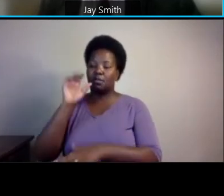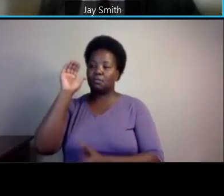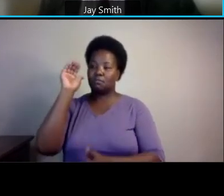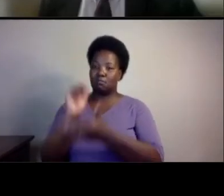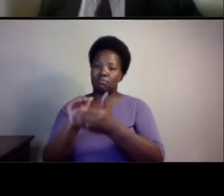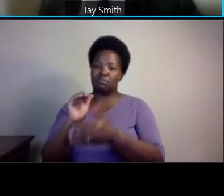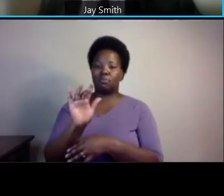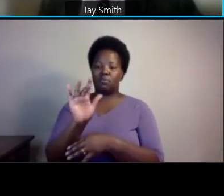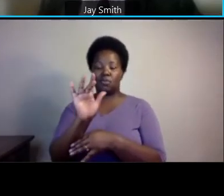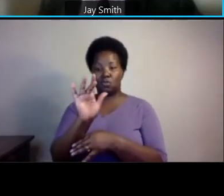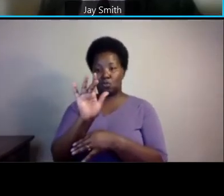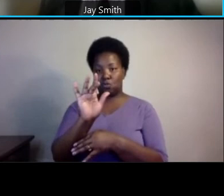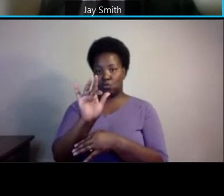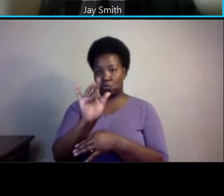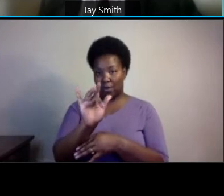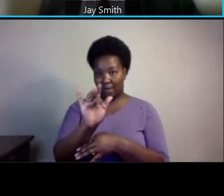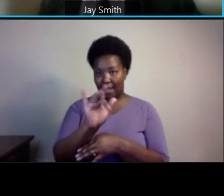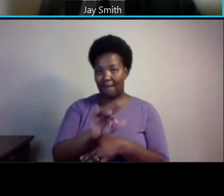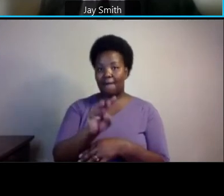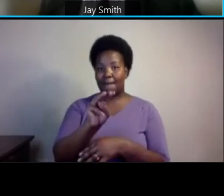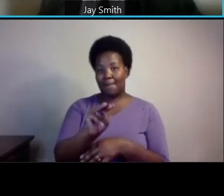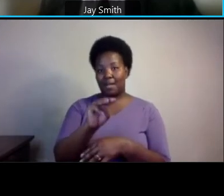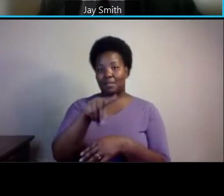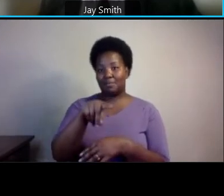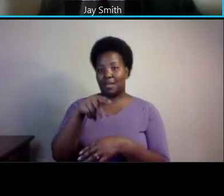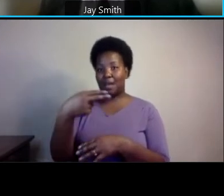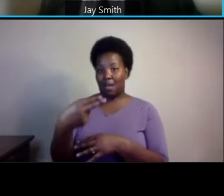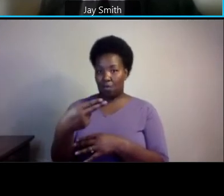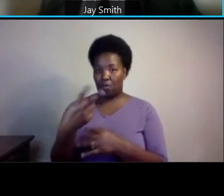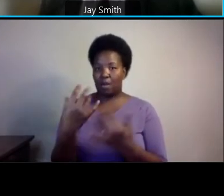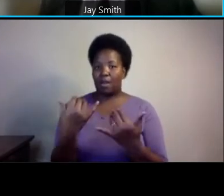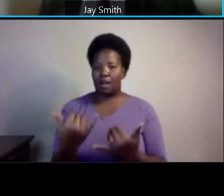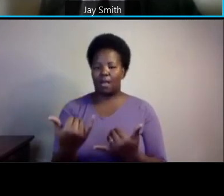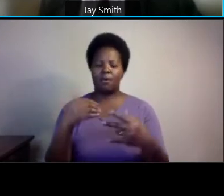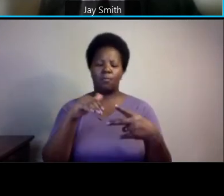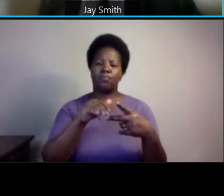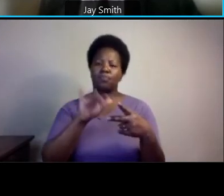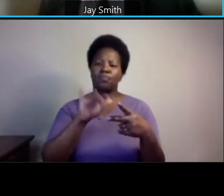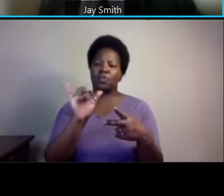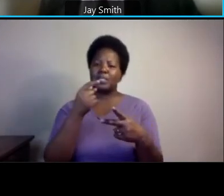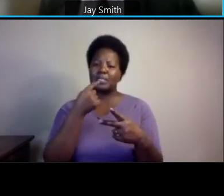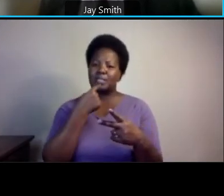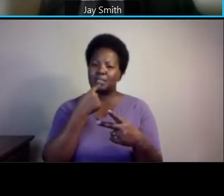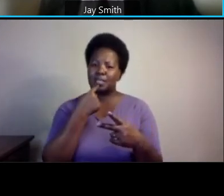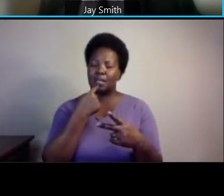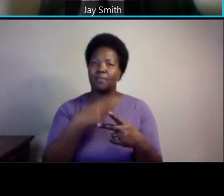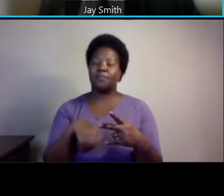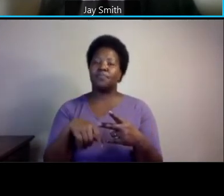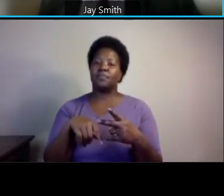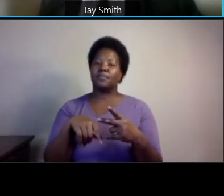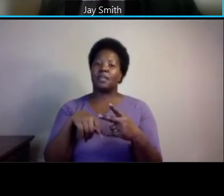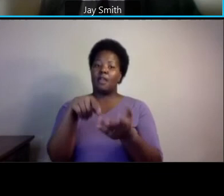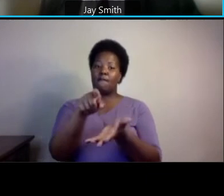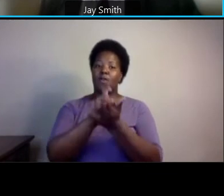there's as far as speed enforcement there's a stop light camera enforcement camera on